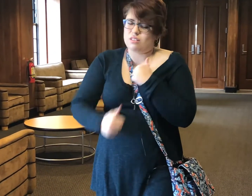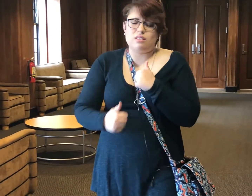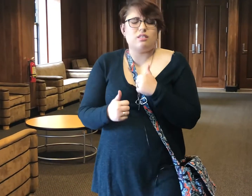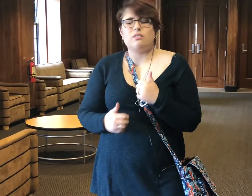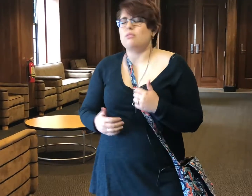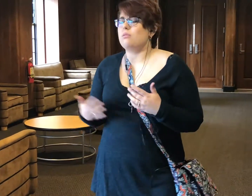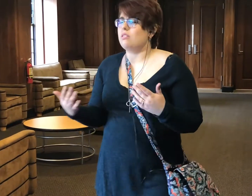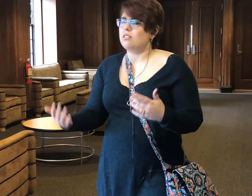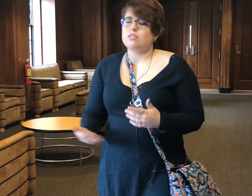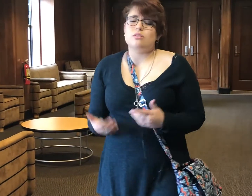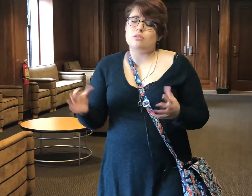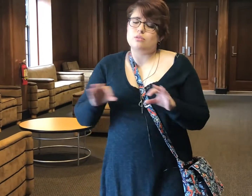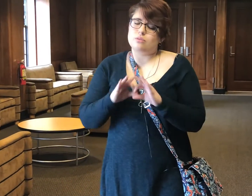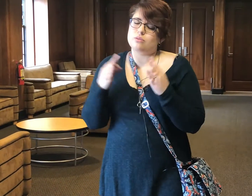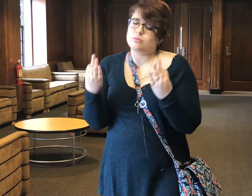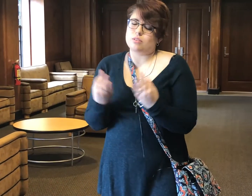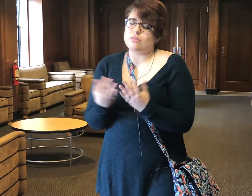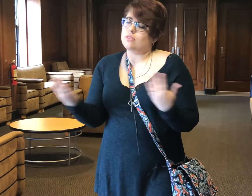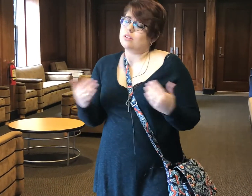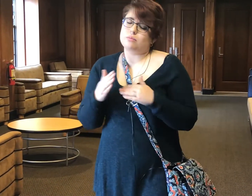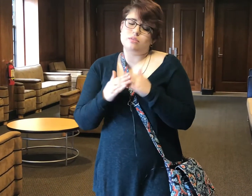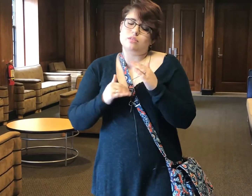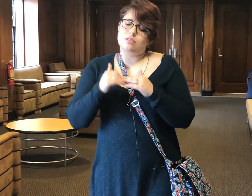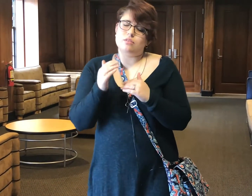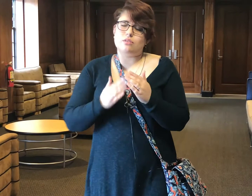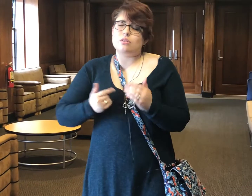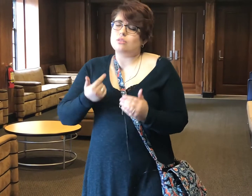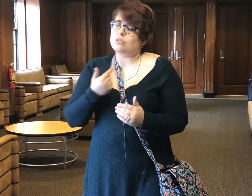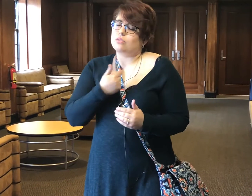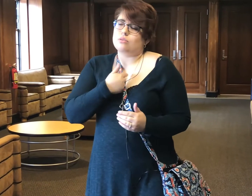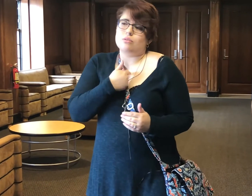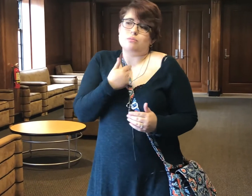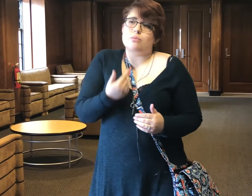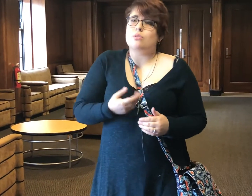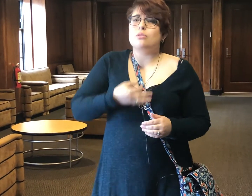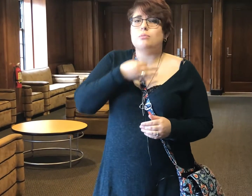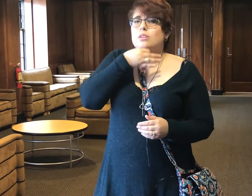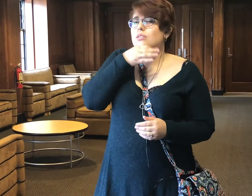the world is cold Or will I have a lot of children who can warm